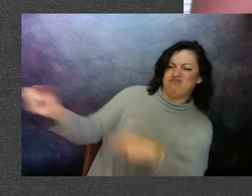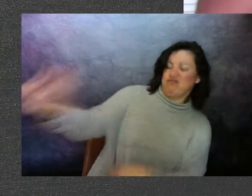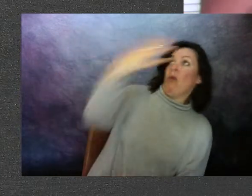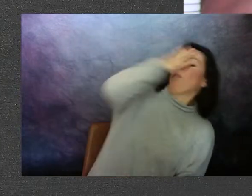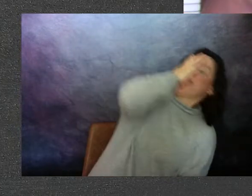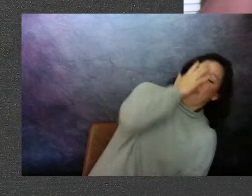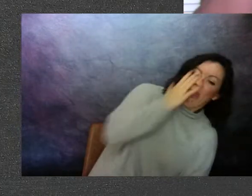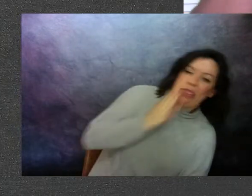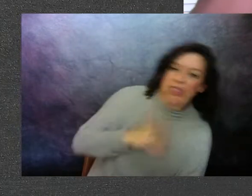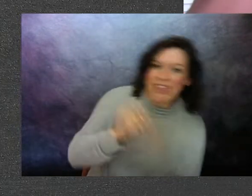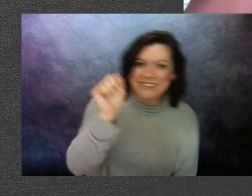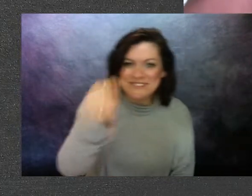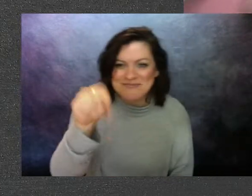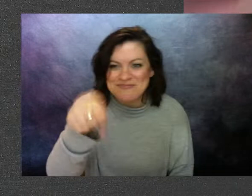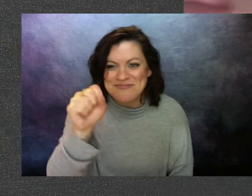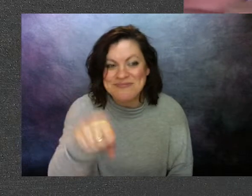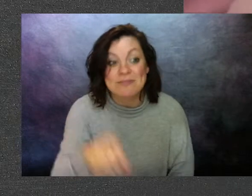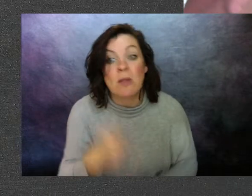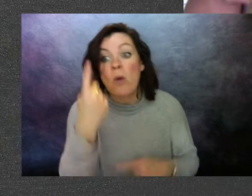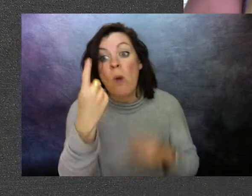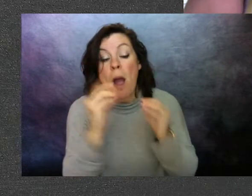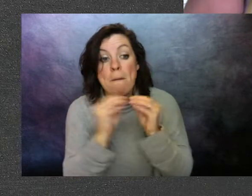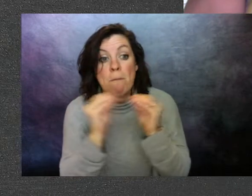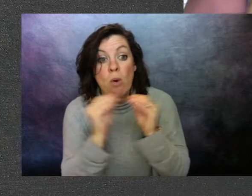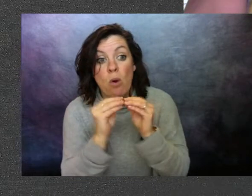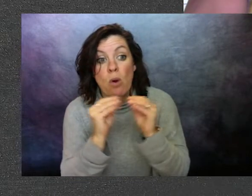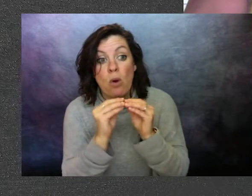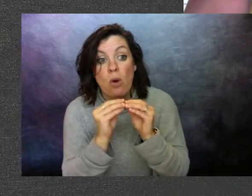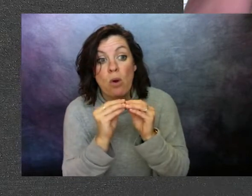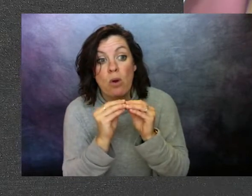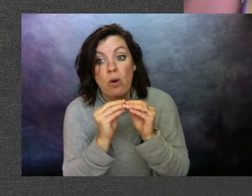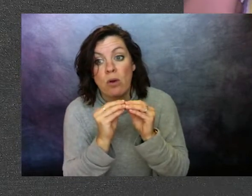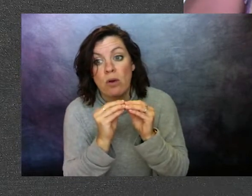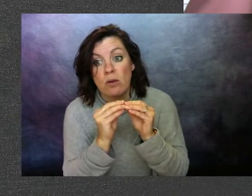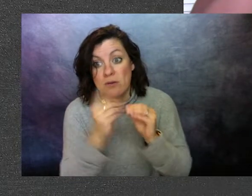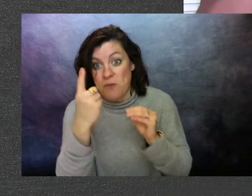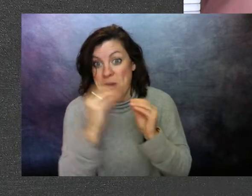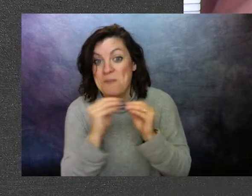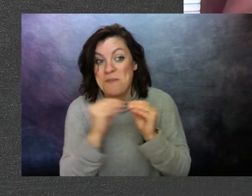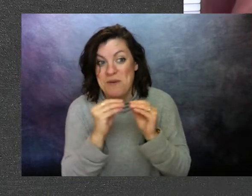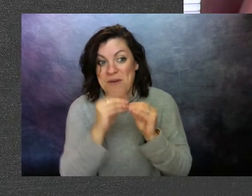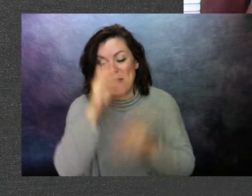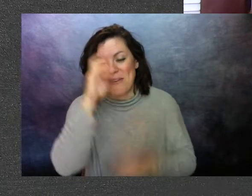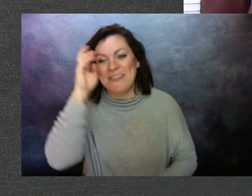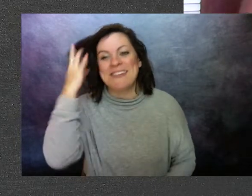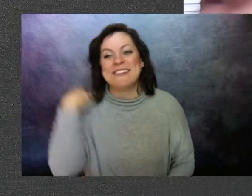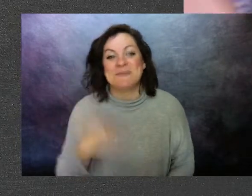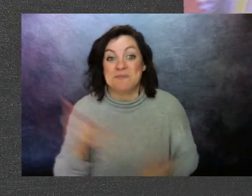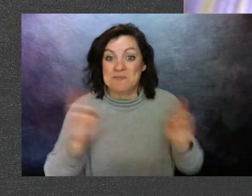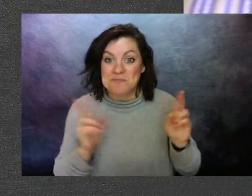All right, I've got one more in here. One more in here.